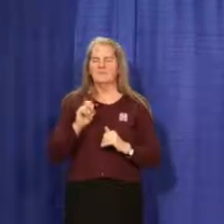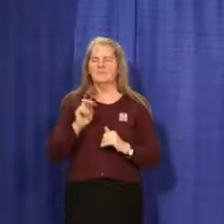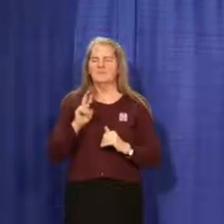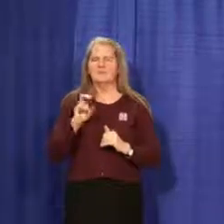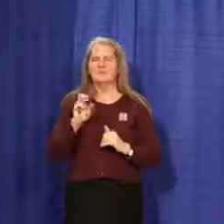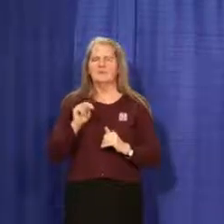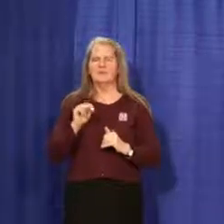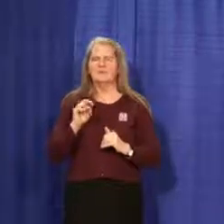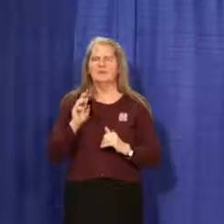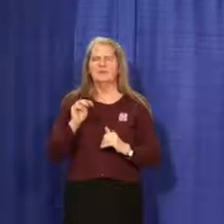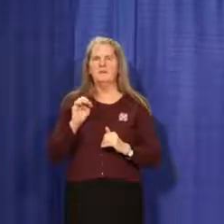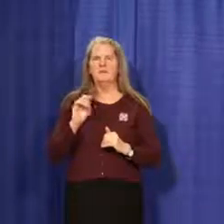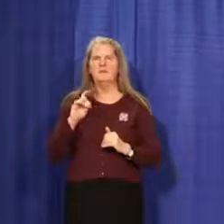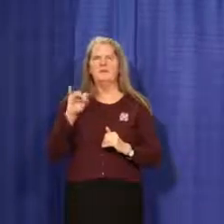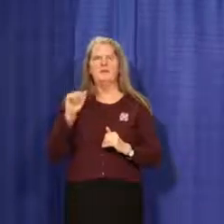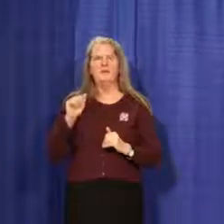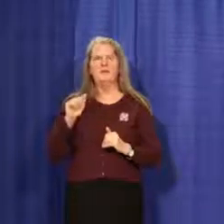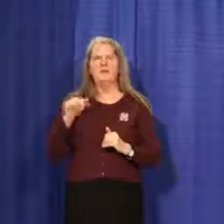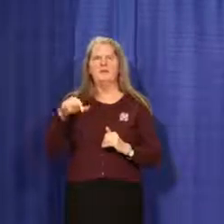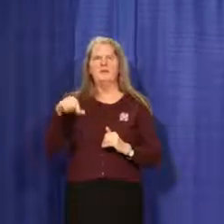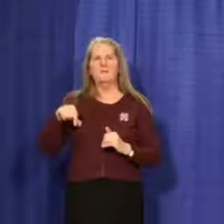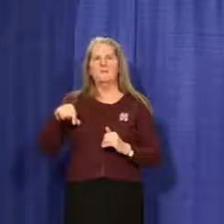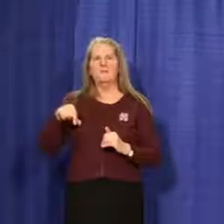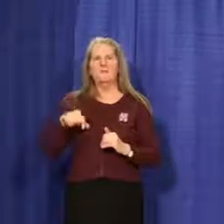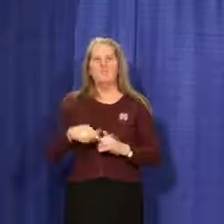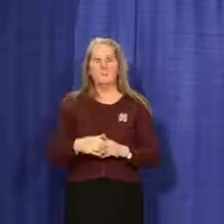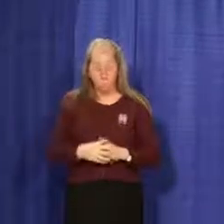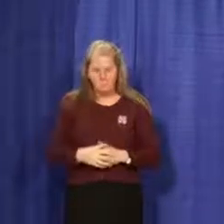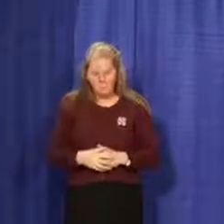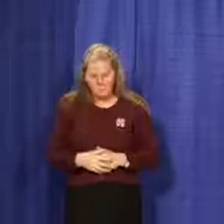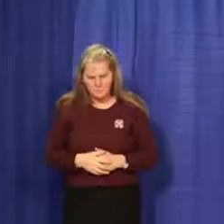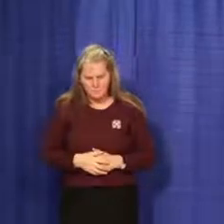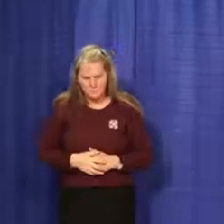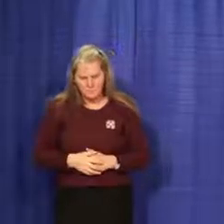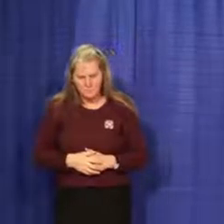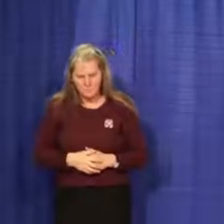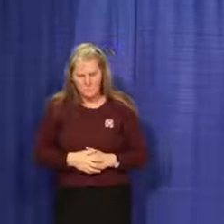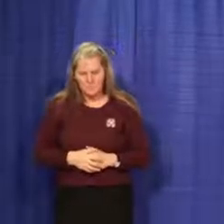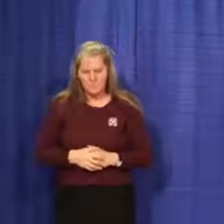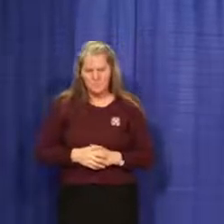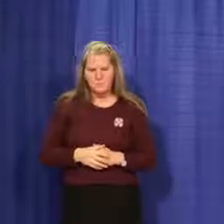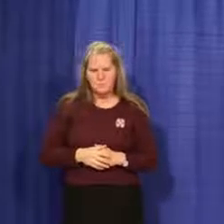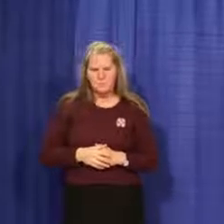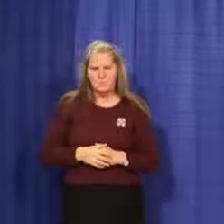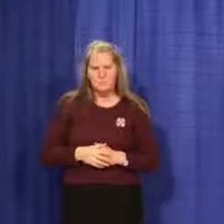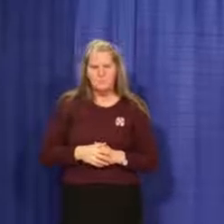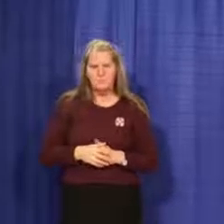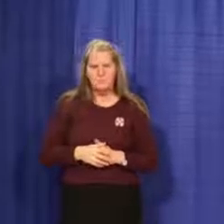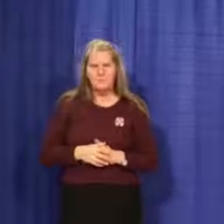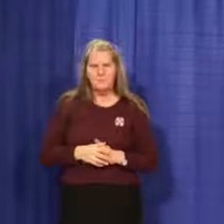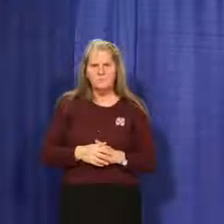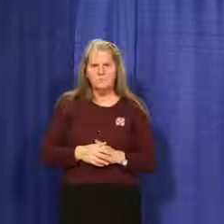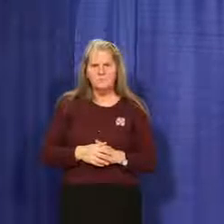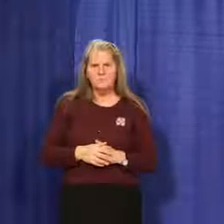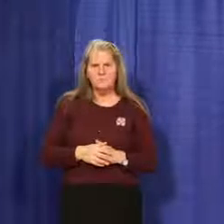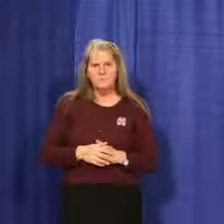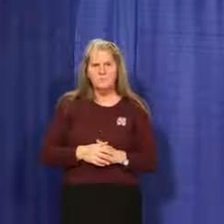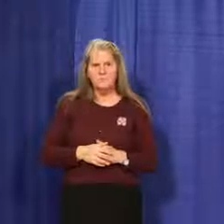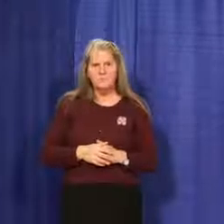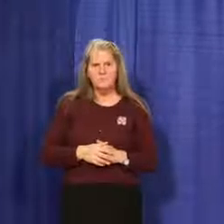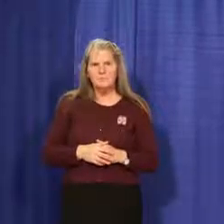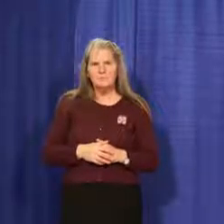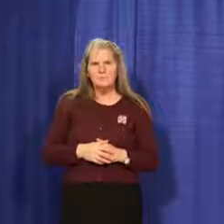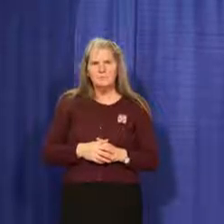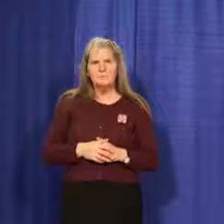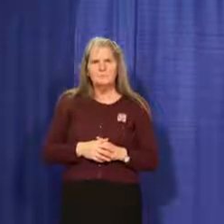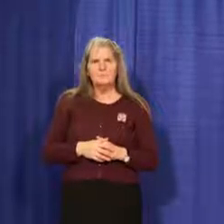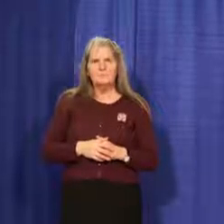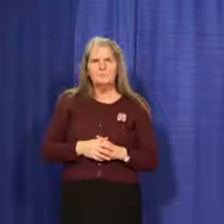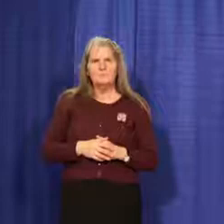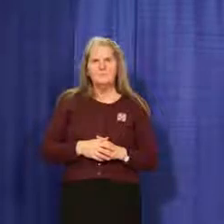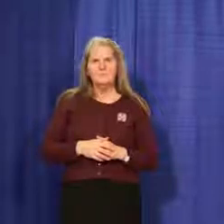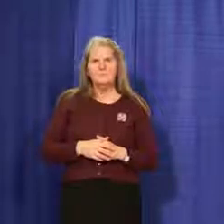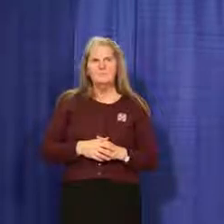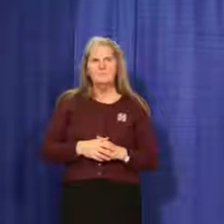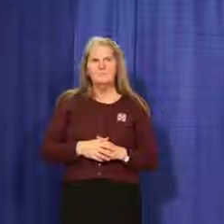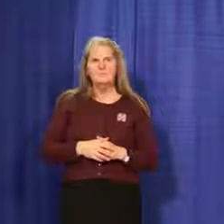Kevin, media Q.?